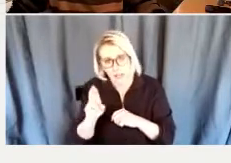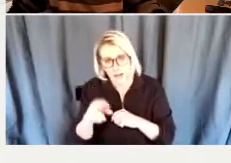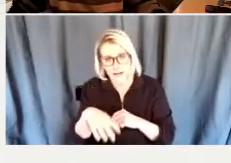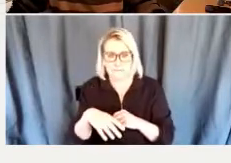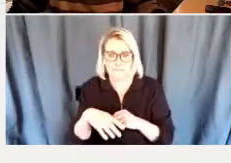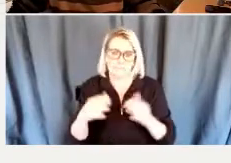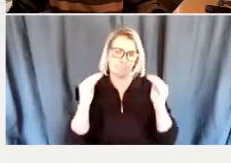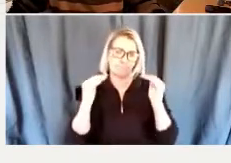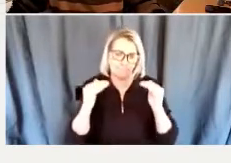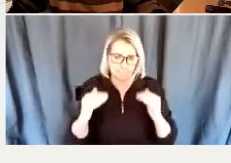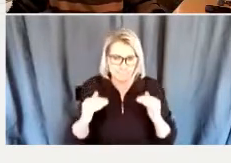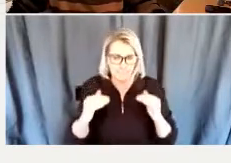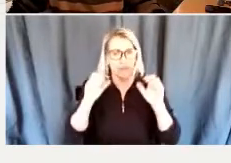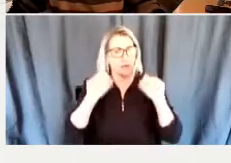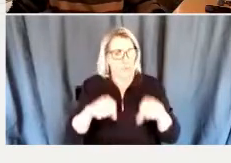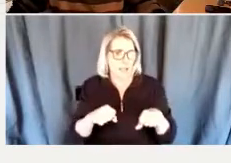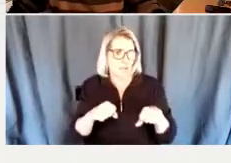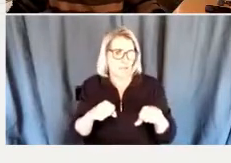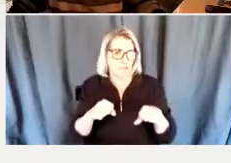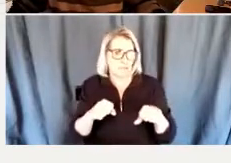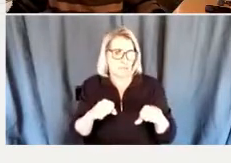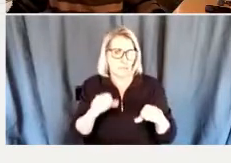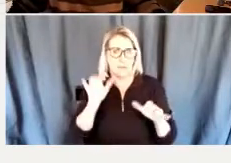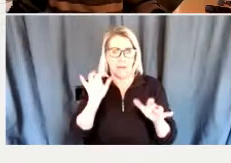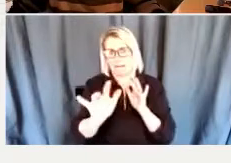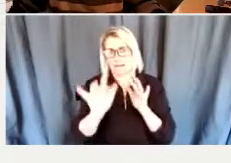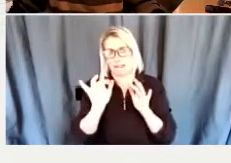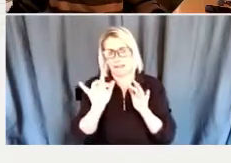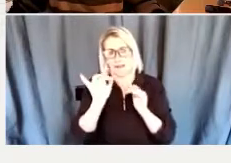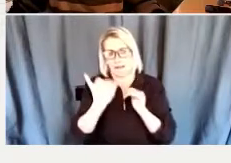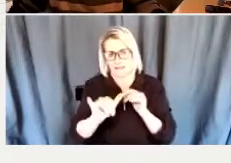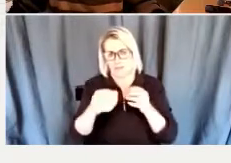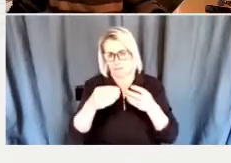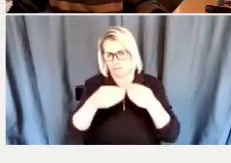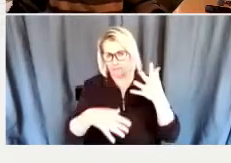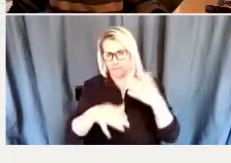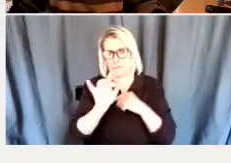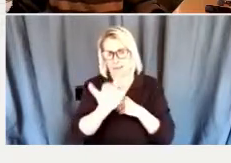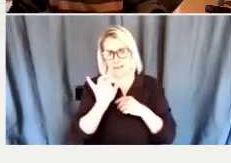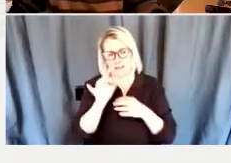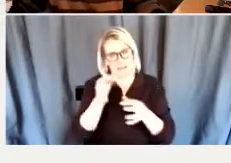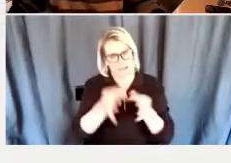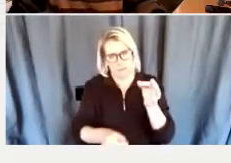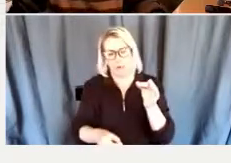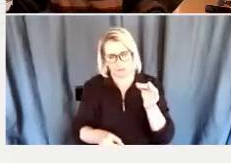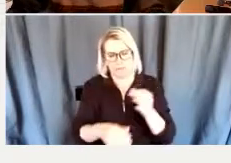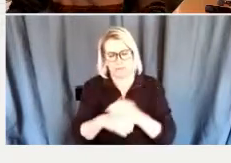do so just by selecting it there. 14:21:31 It is that simple. So this is about